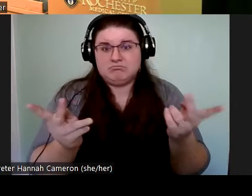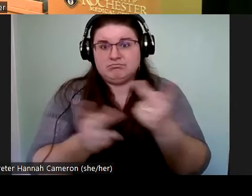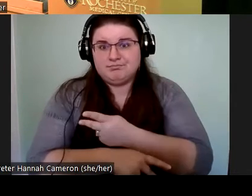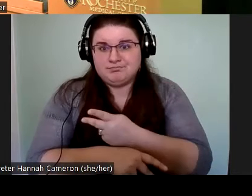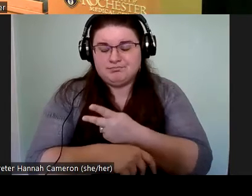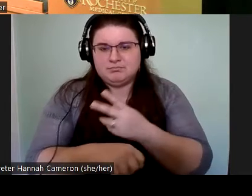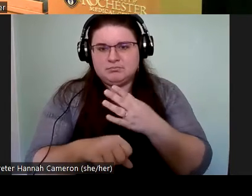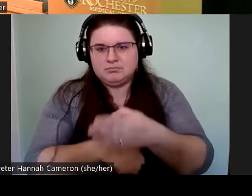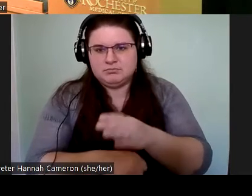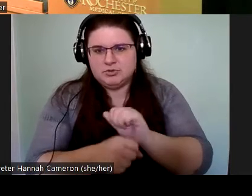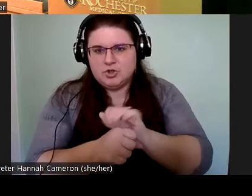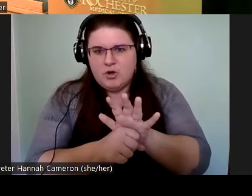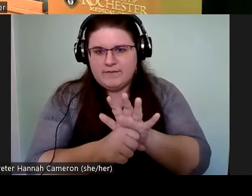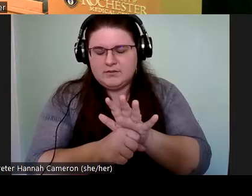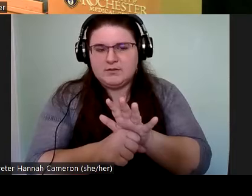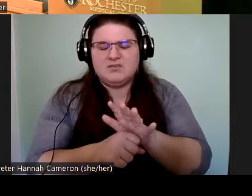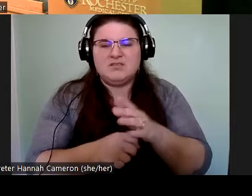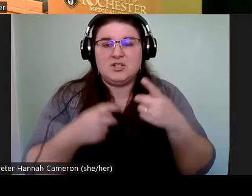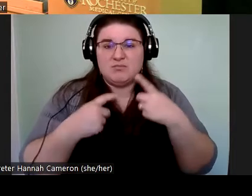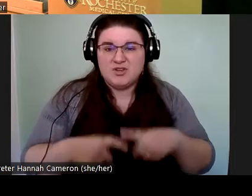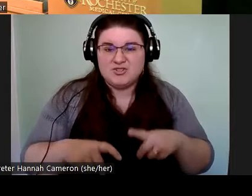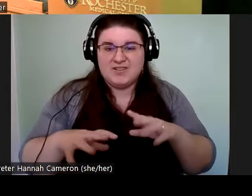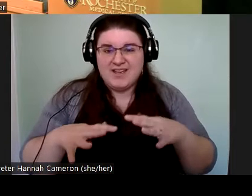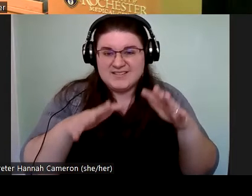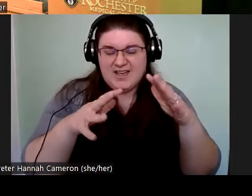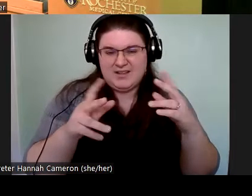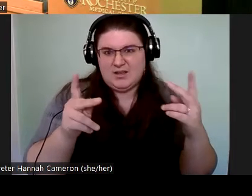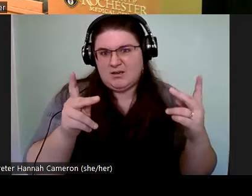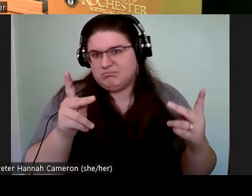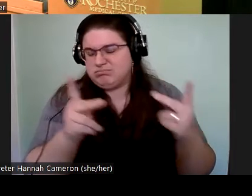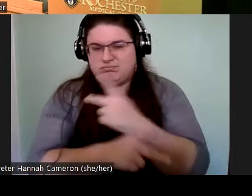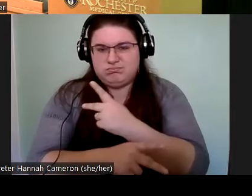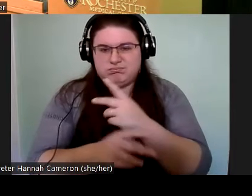illnesses particularly depression and anxiety and so we have more people wanting care right